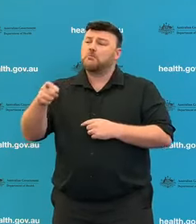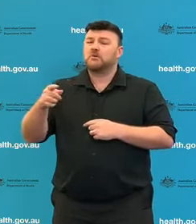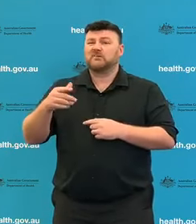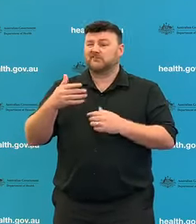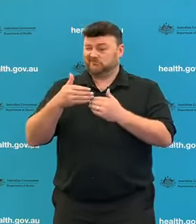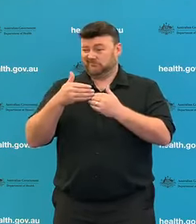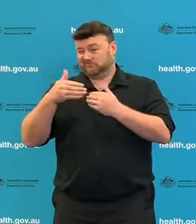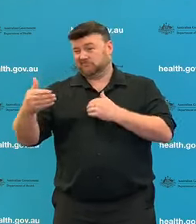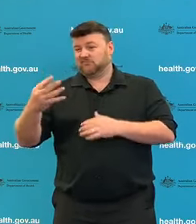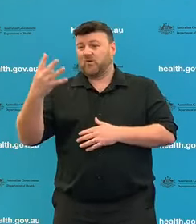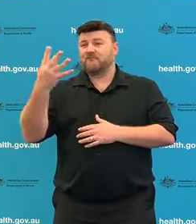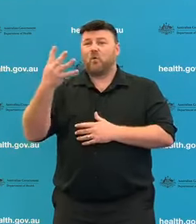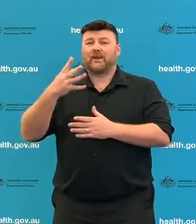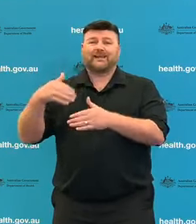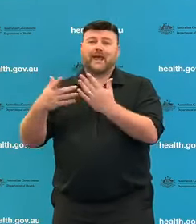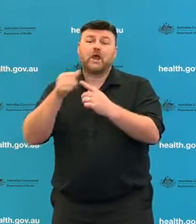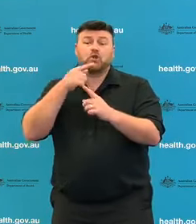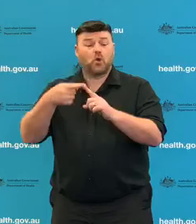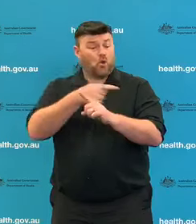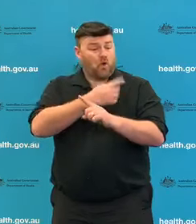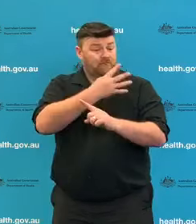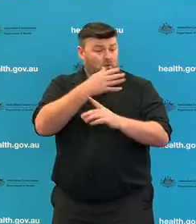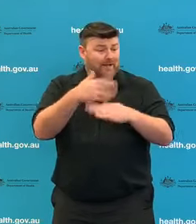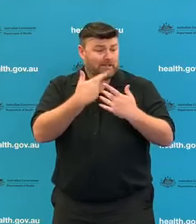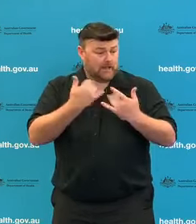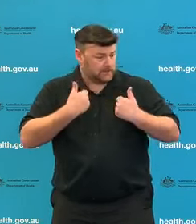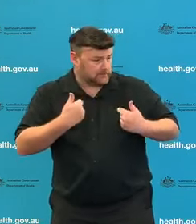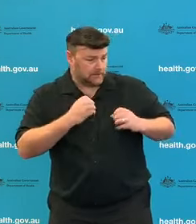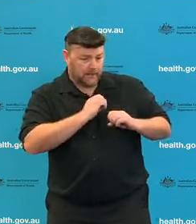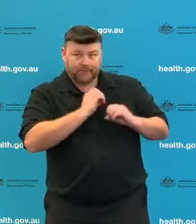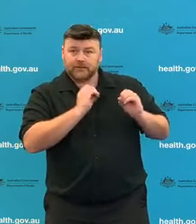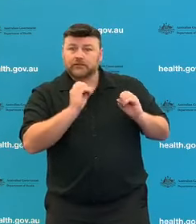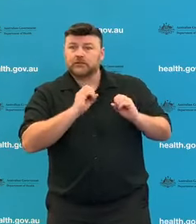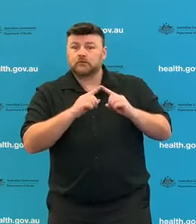someone develop symptoms. And so we'll continue to monitor this but again